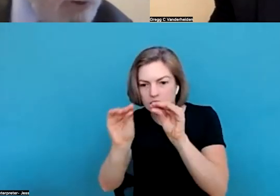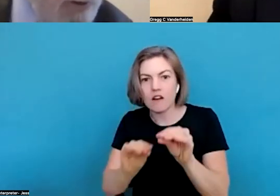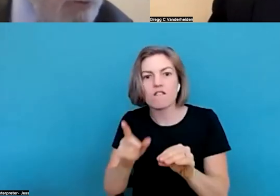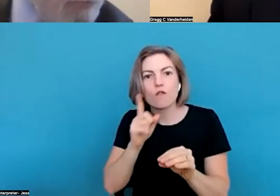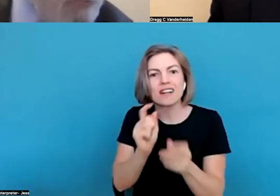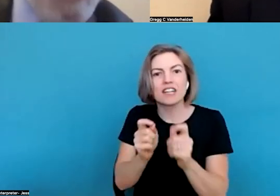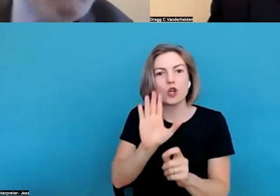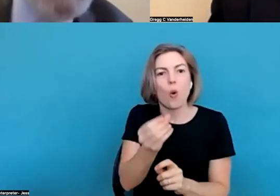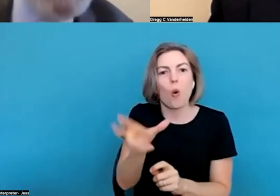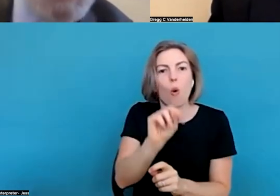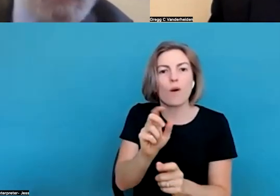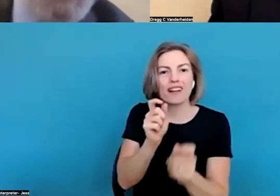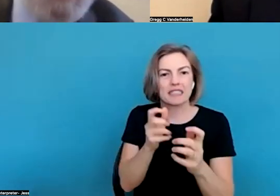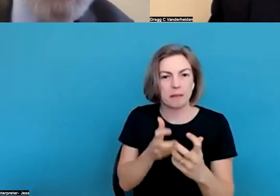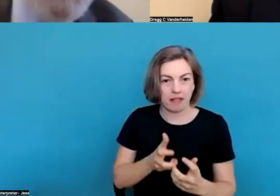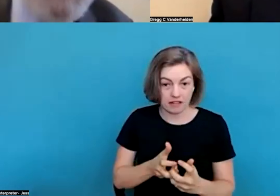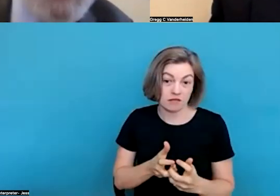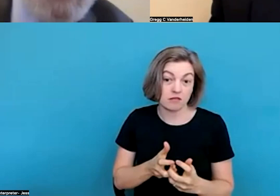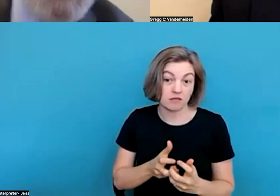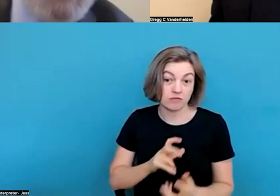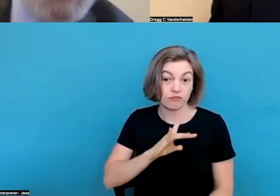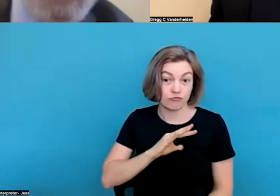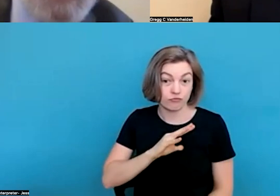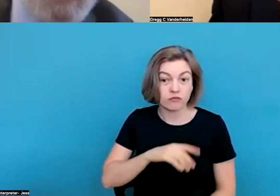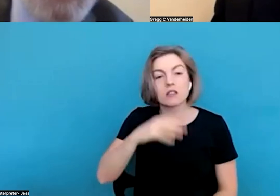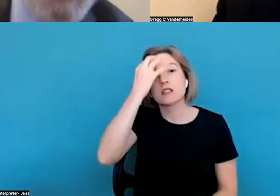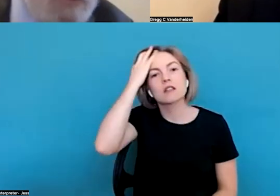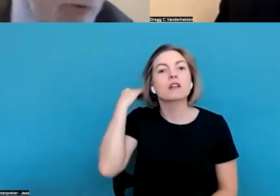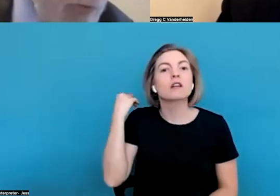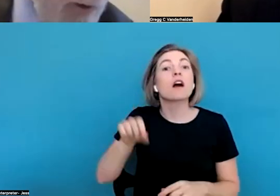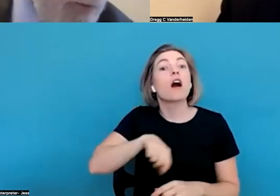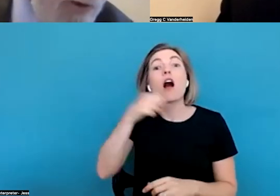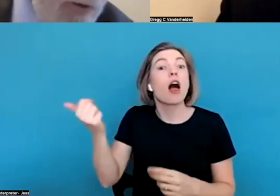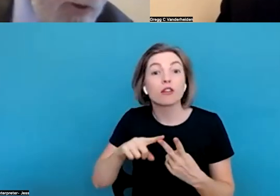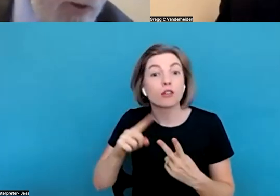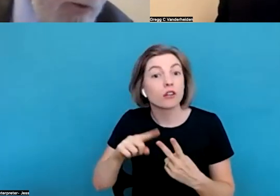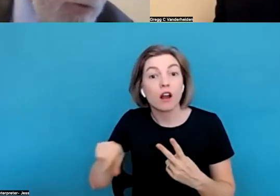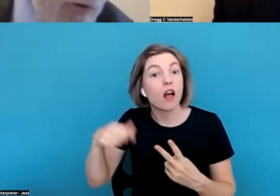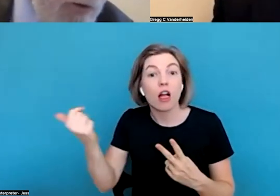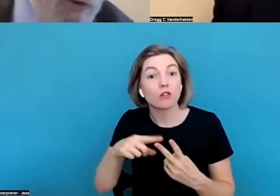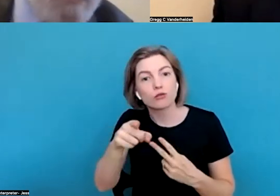And then finally, something that you've drawn attention to for quite some time now is the